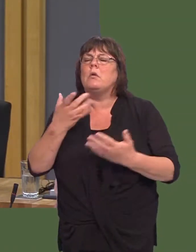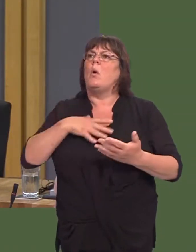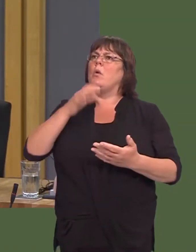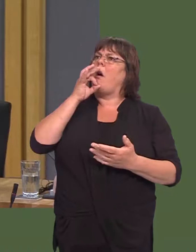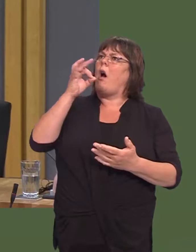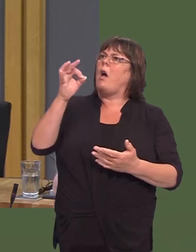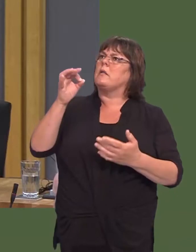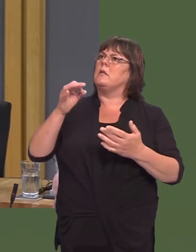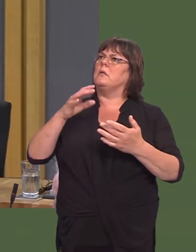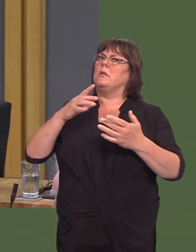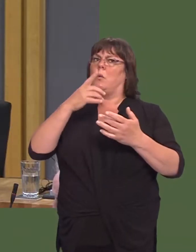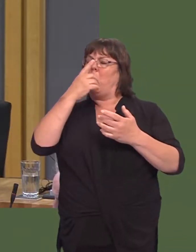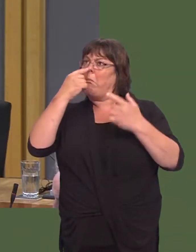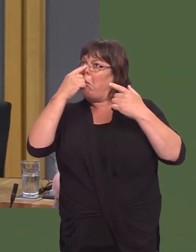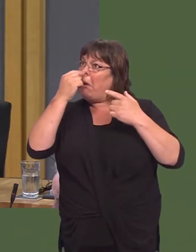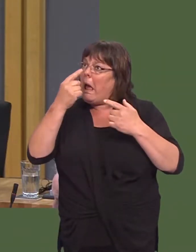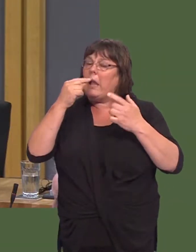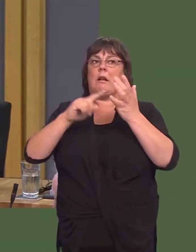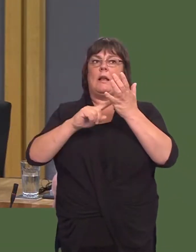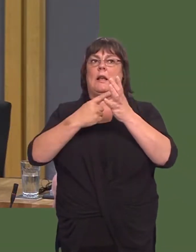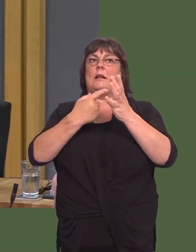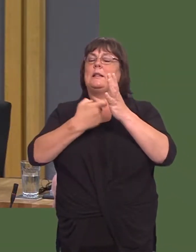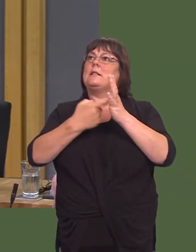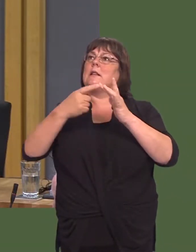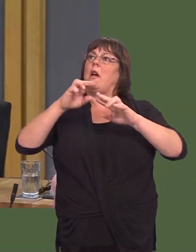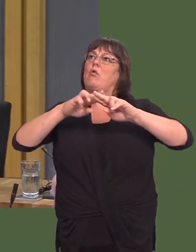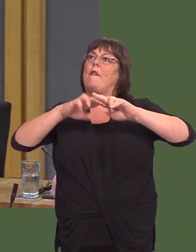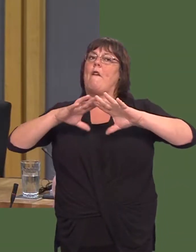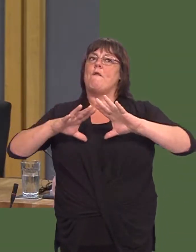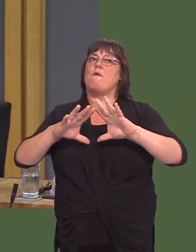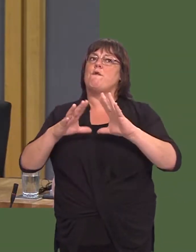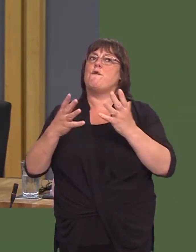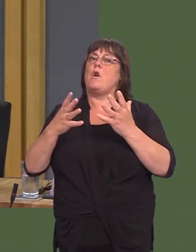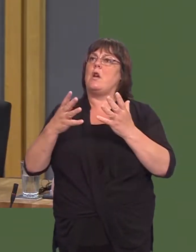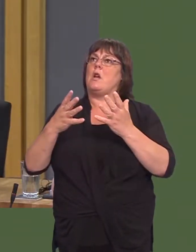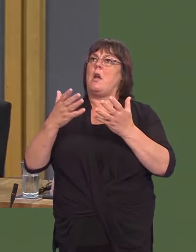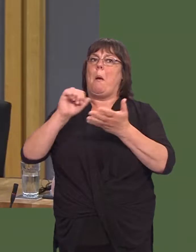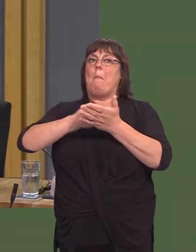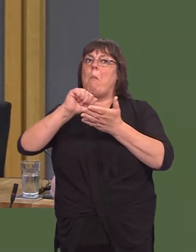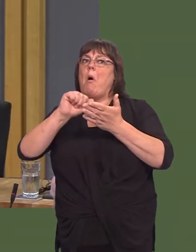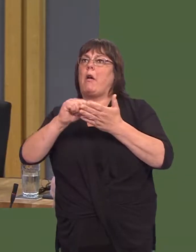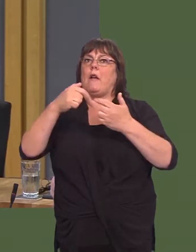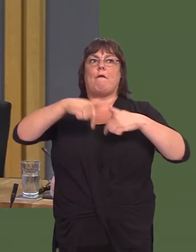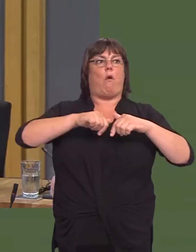to a position where tariff-free access to the single market, from agriculture to manufacturing